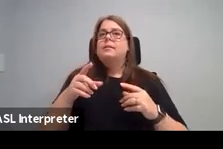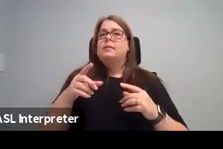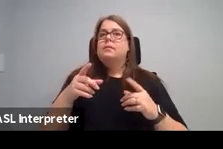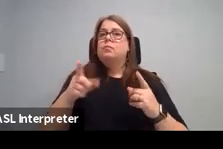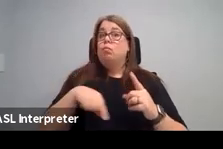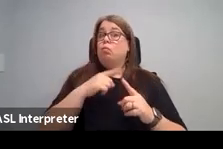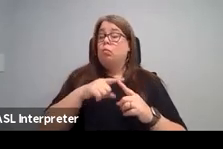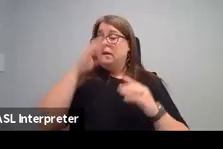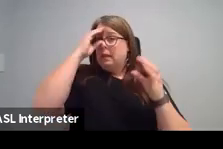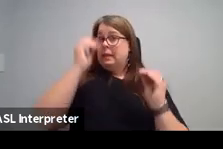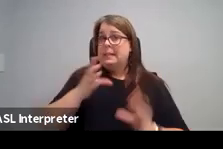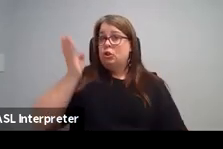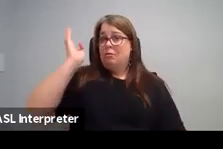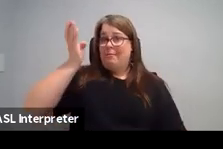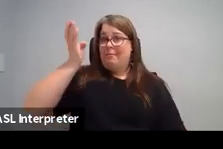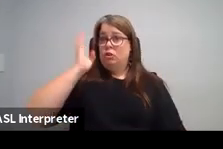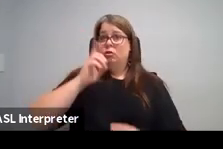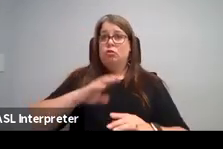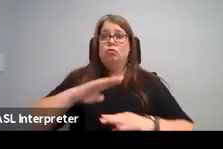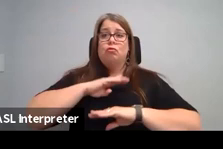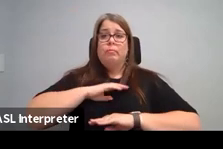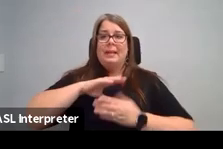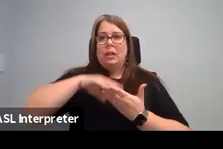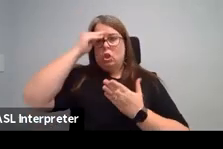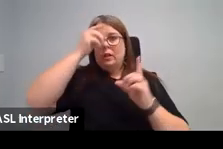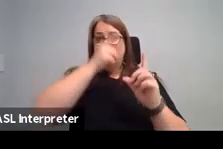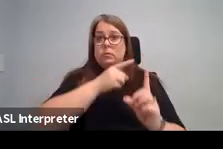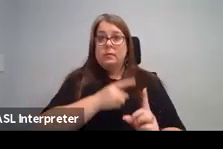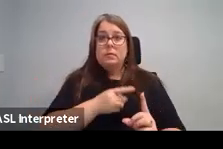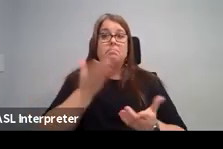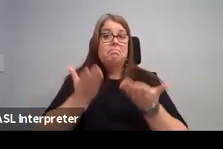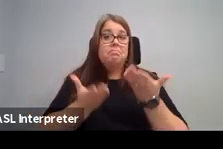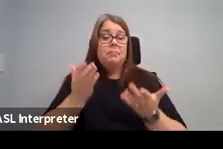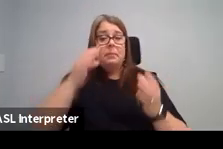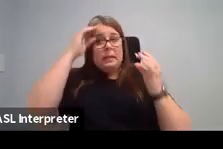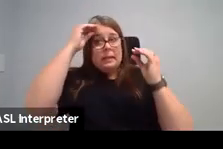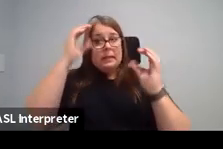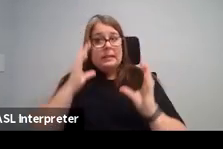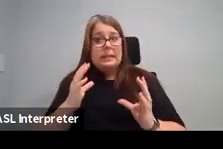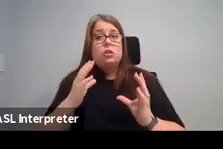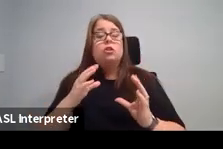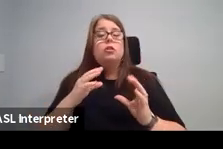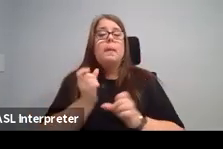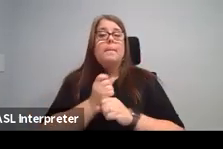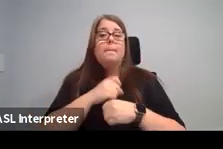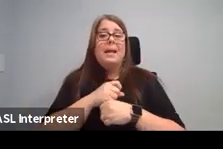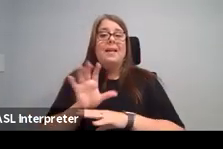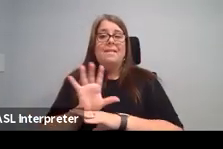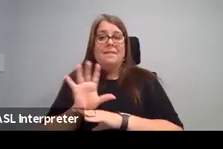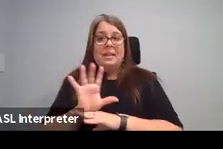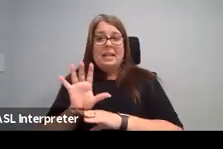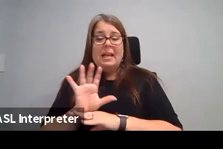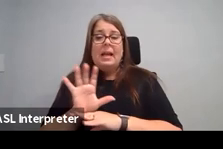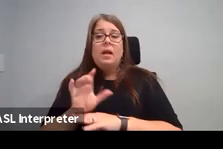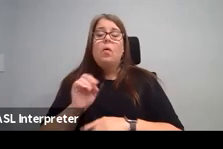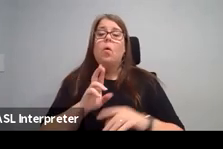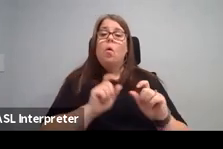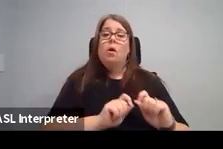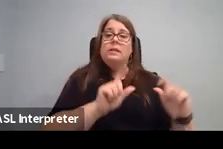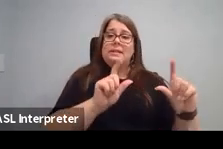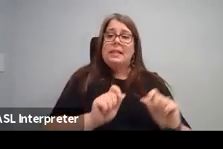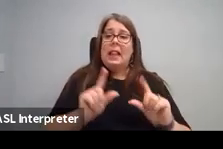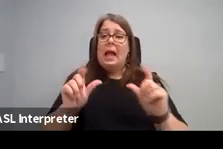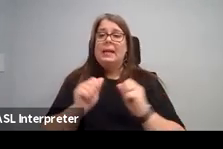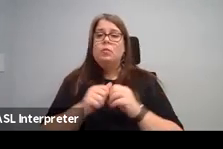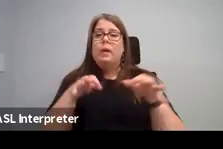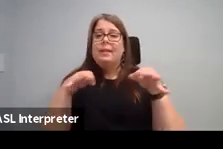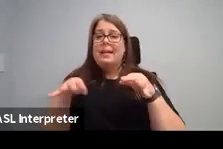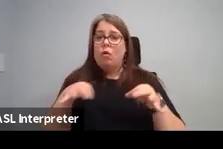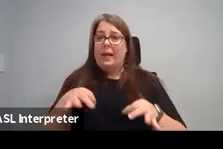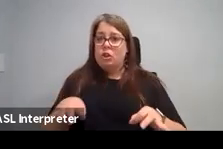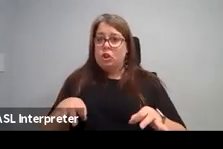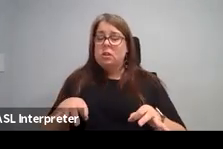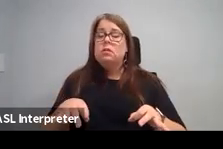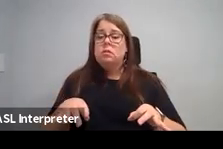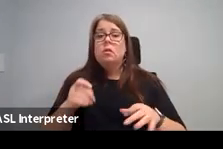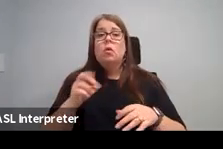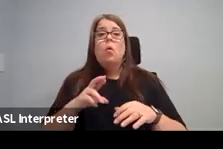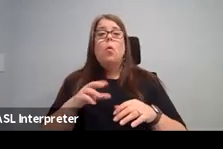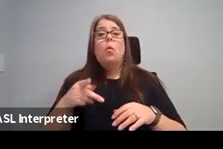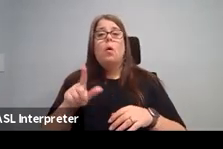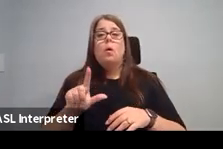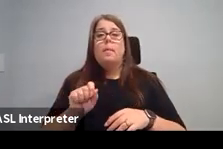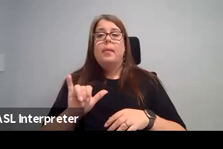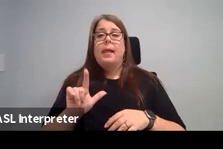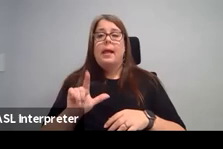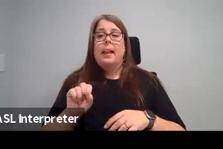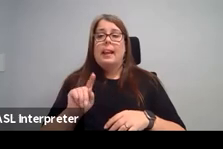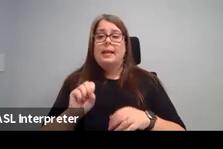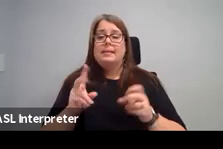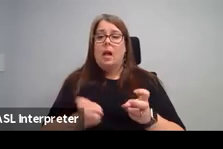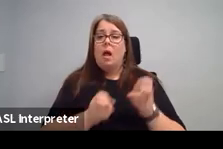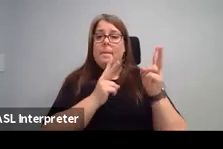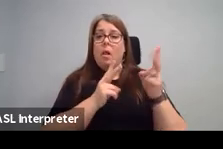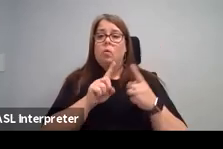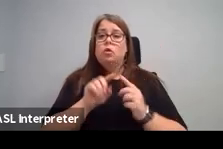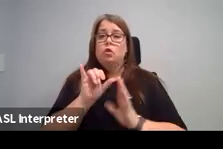Allison Frenzel : To meet learning objectives. So examples could be teacher produced videos like narrated slide decks, for instance, or even curated videos and playlists that could be uploaded looted to YouTube or a different platform like Vimeo.